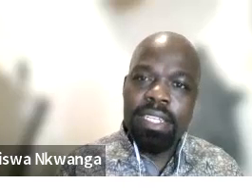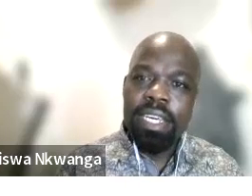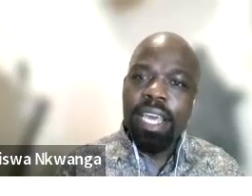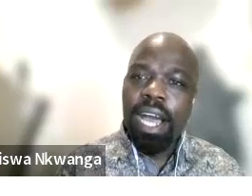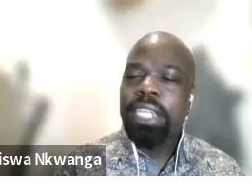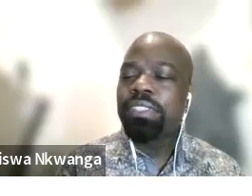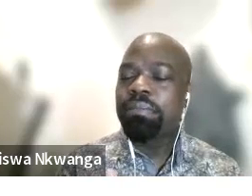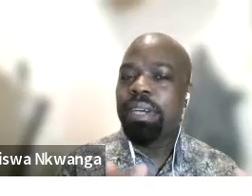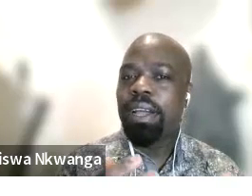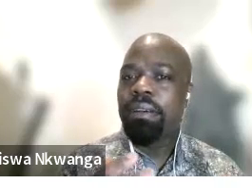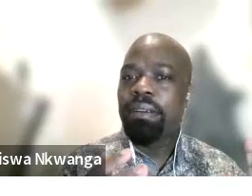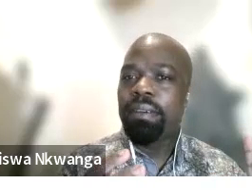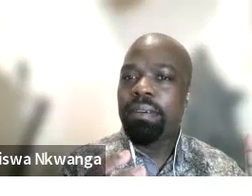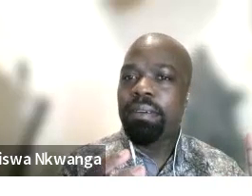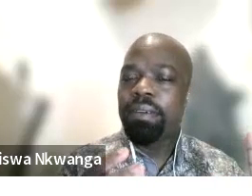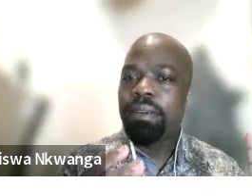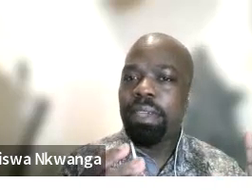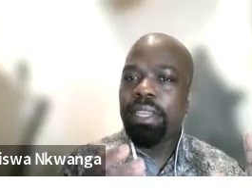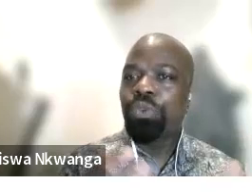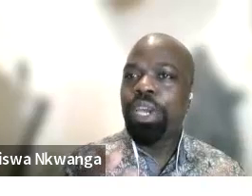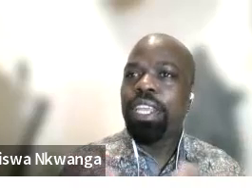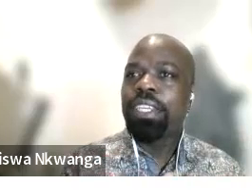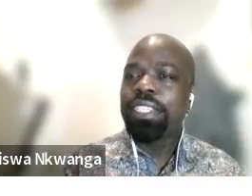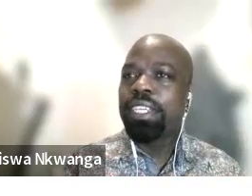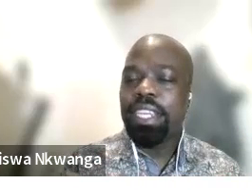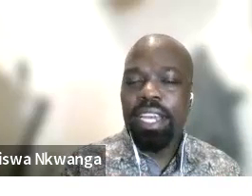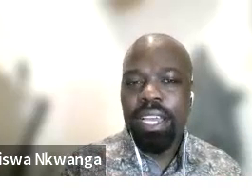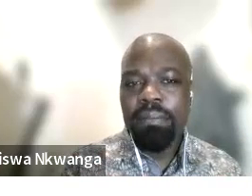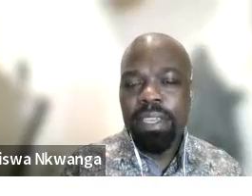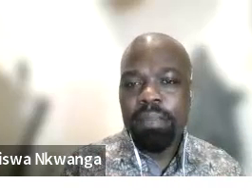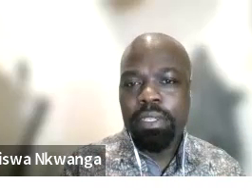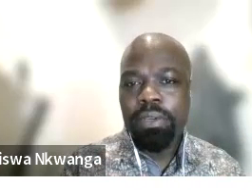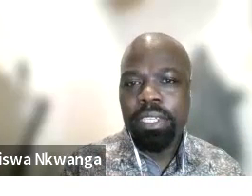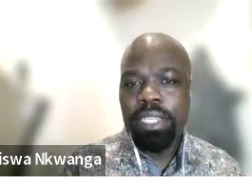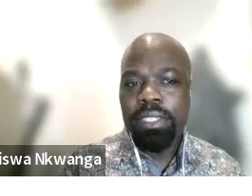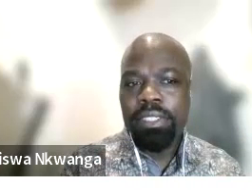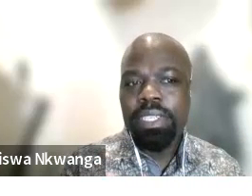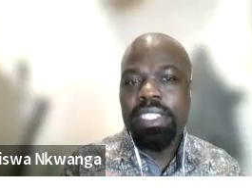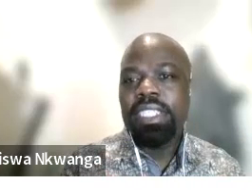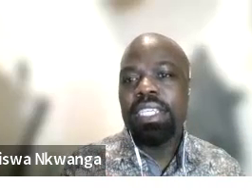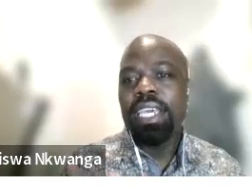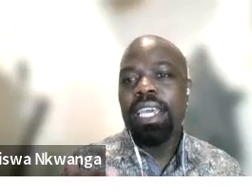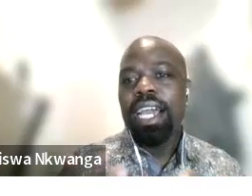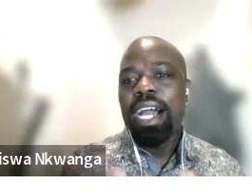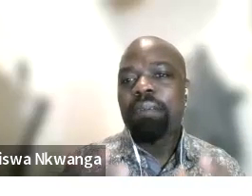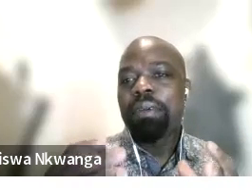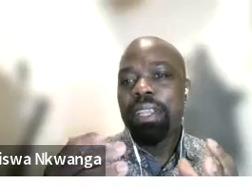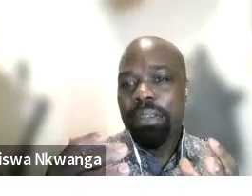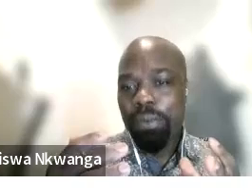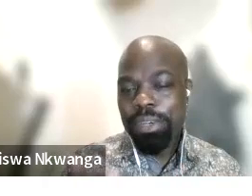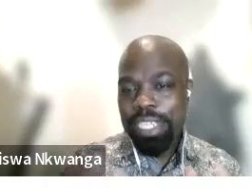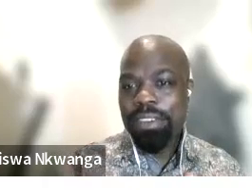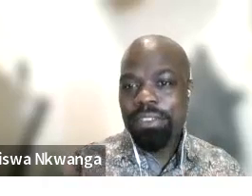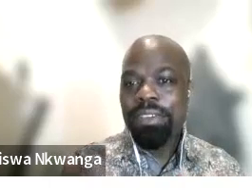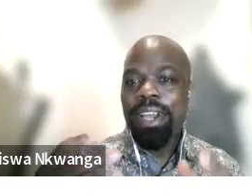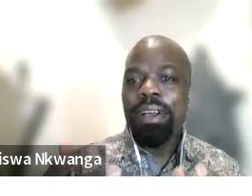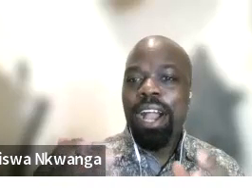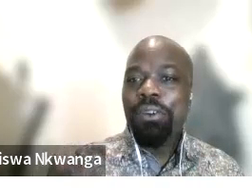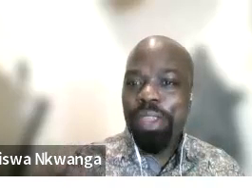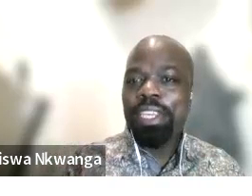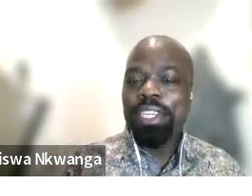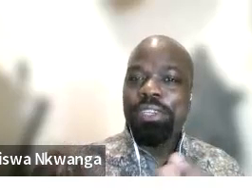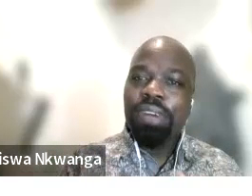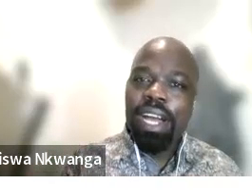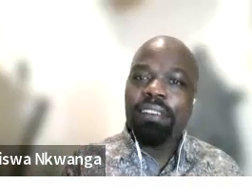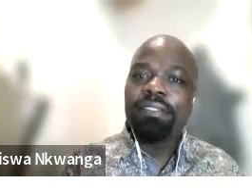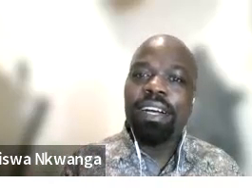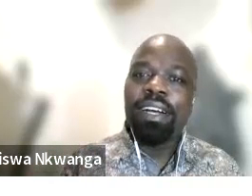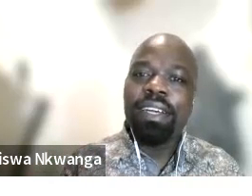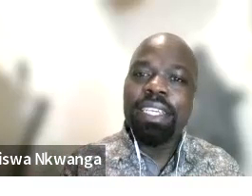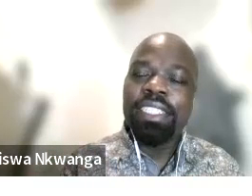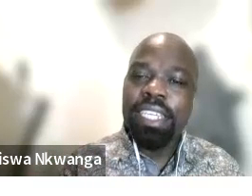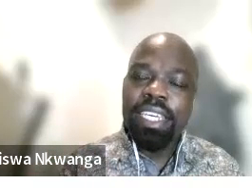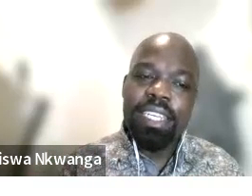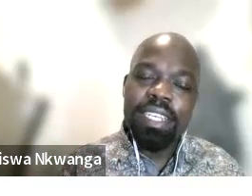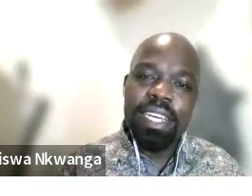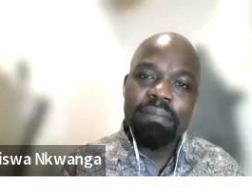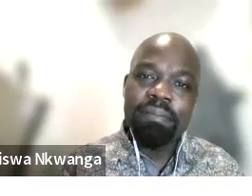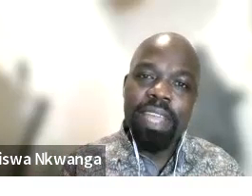And actually, in 2019, in the political declaration of UHC, world leaders agreed to have a second